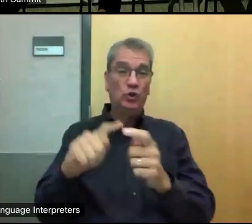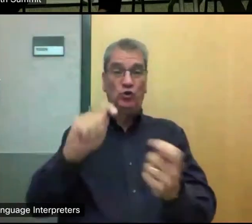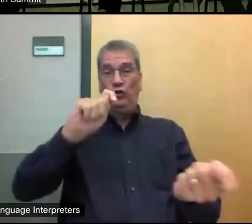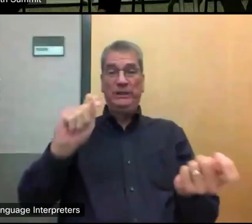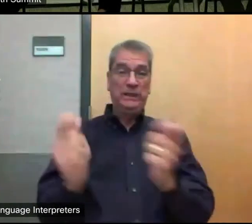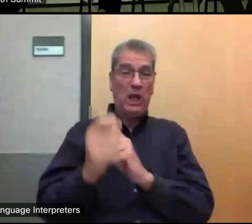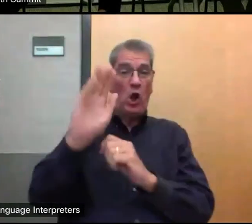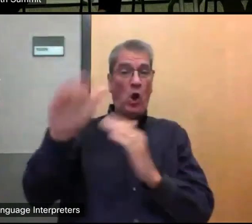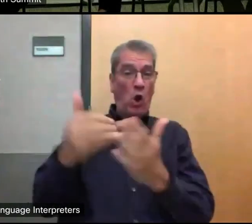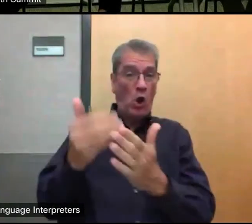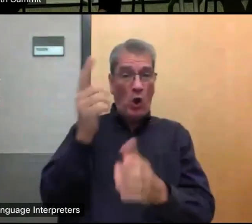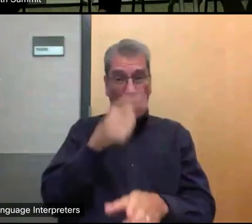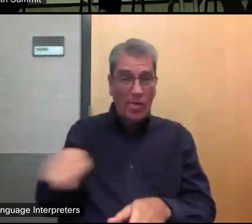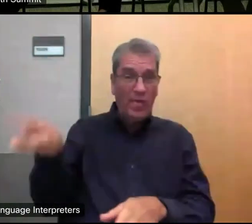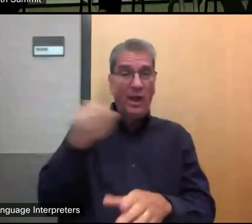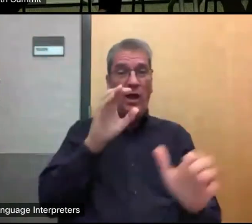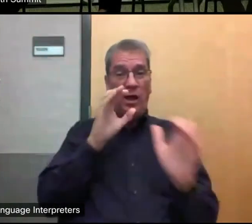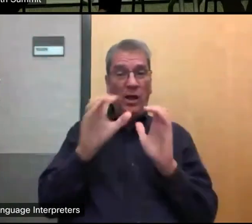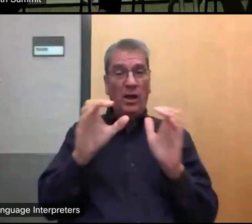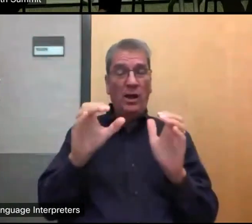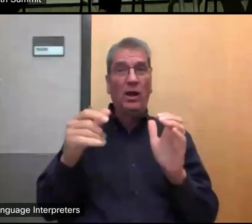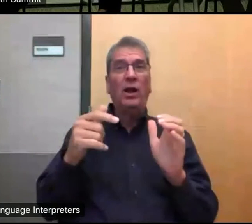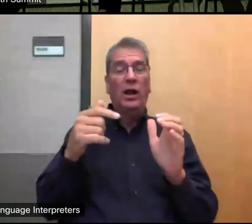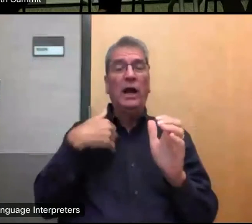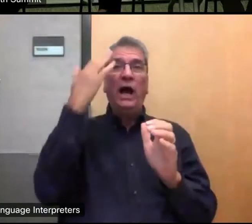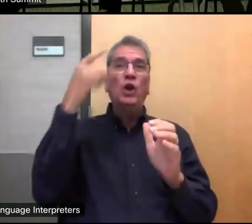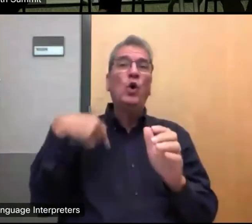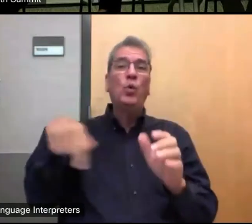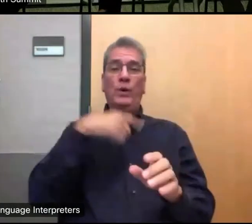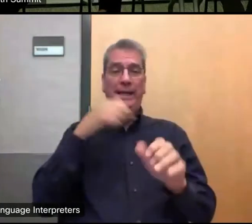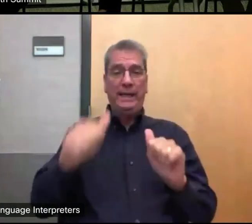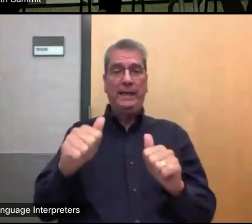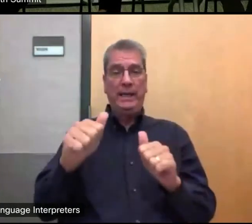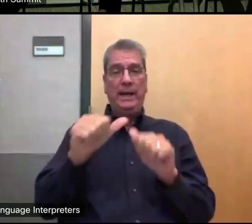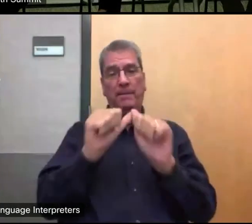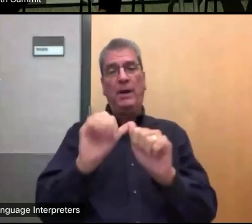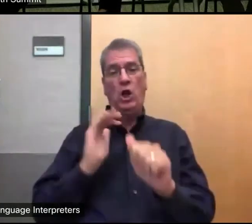But I know that we can maintain our trust with a lot of the population. If we just stick